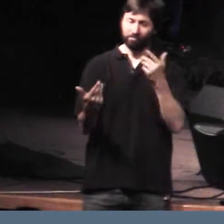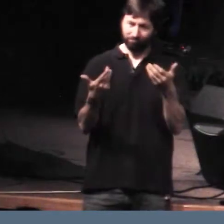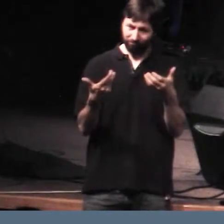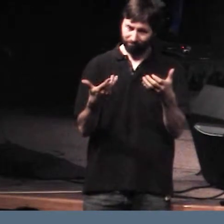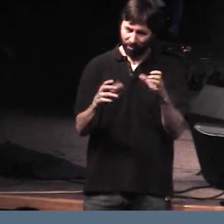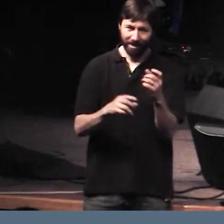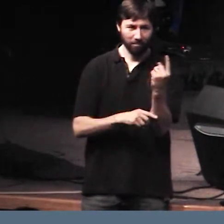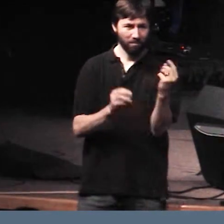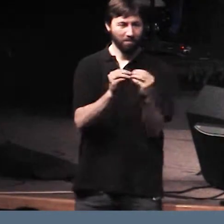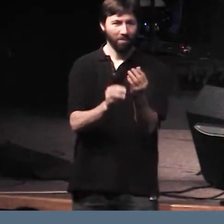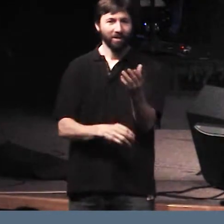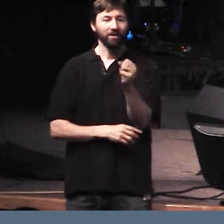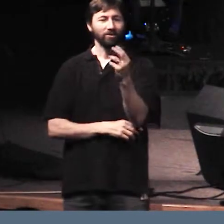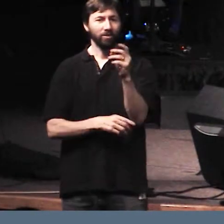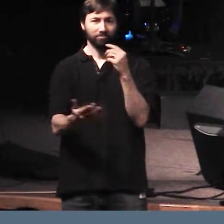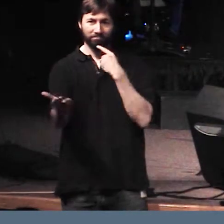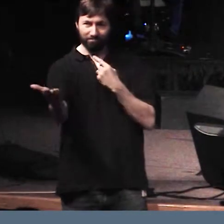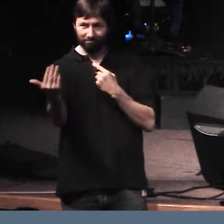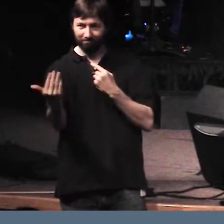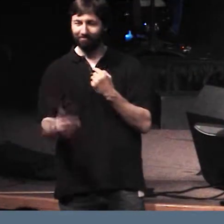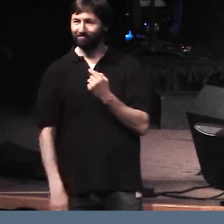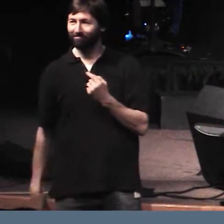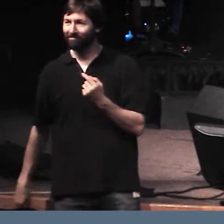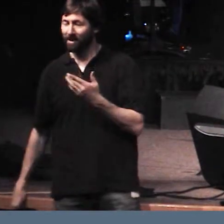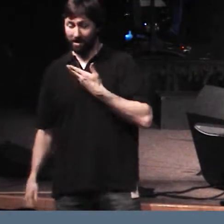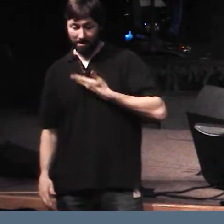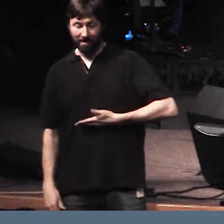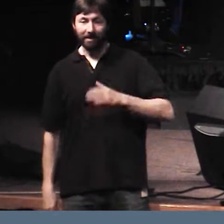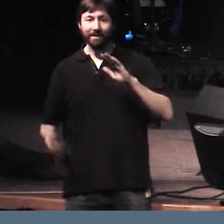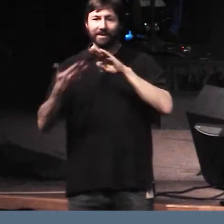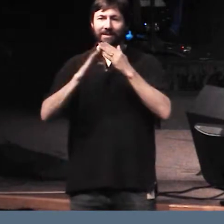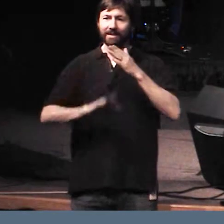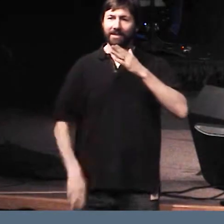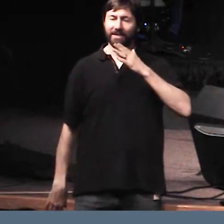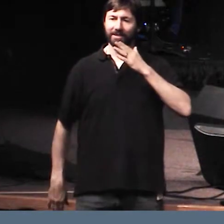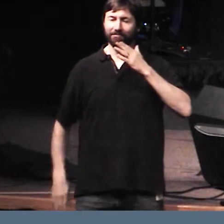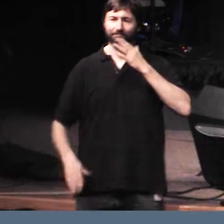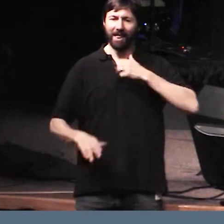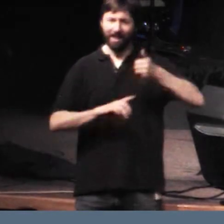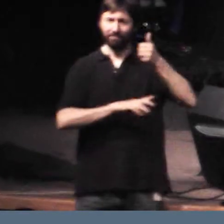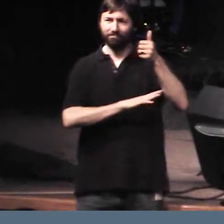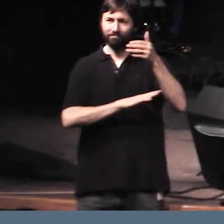ok Shalom I'm a city elder in a little place called